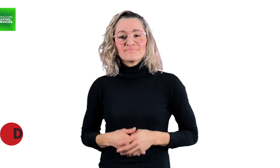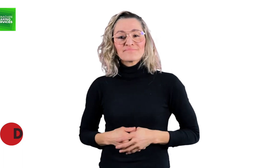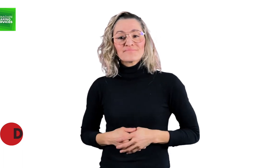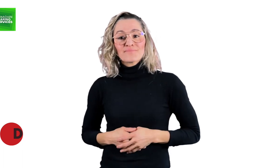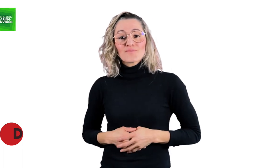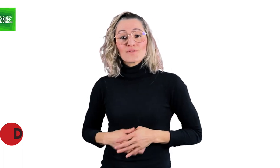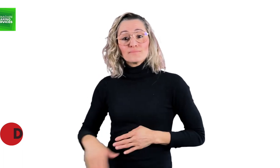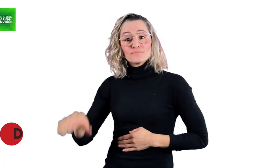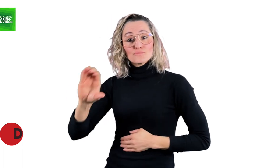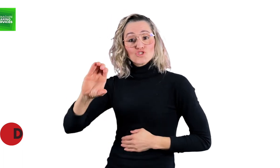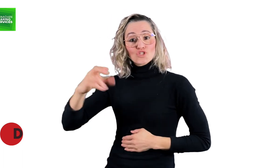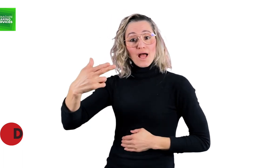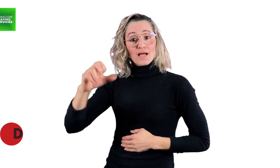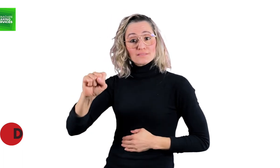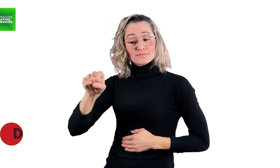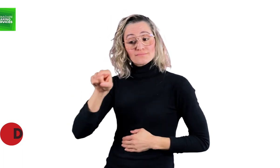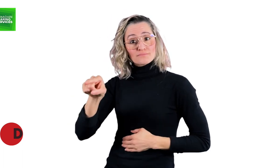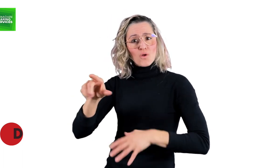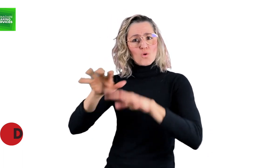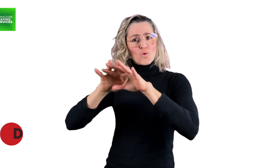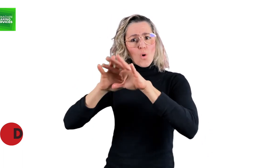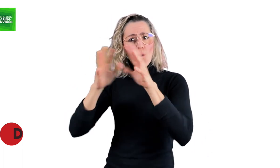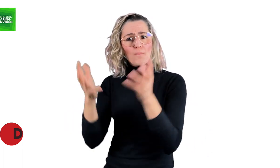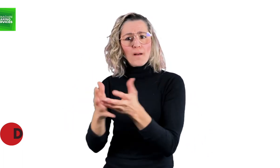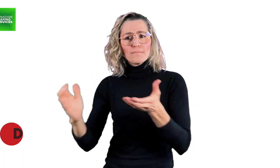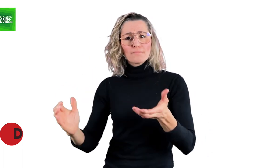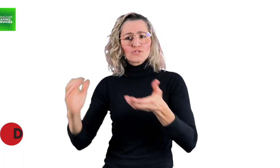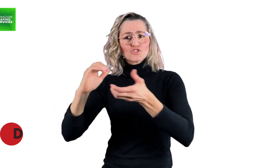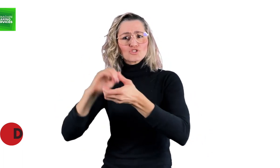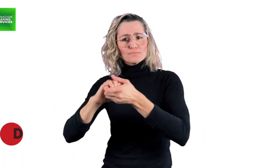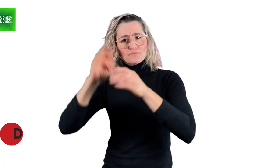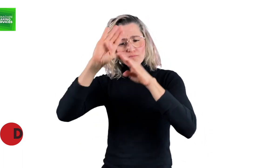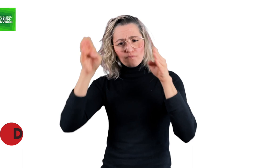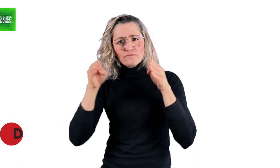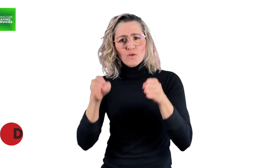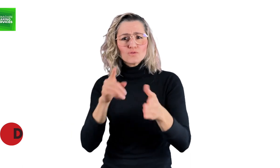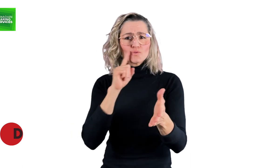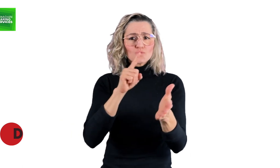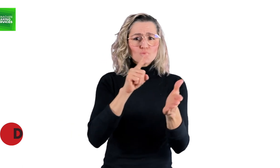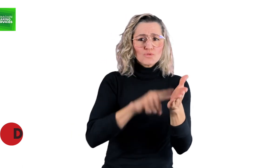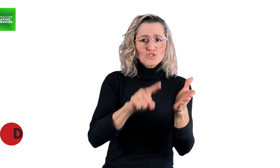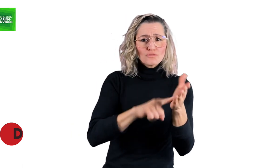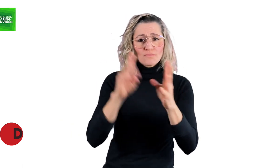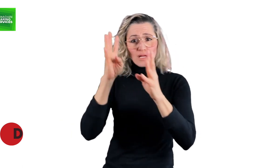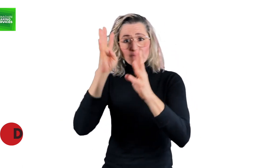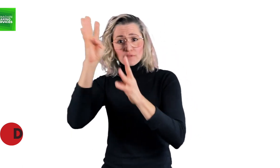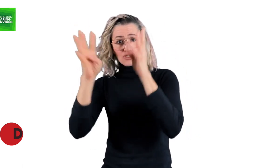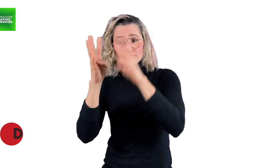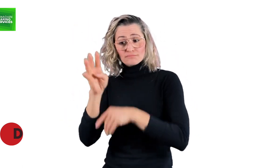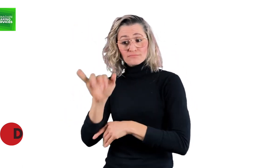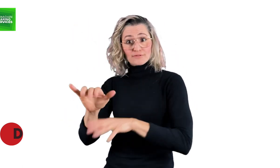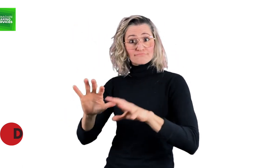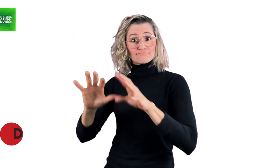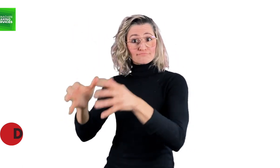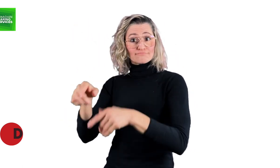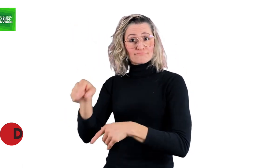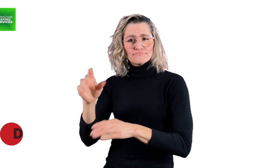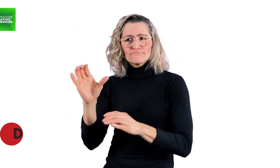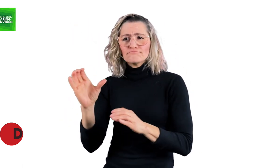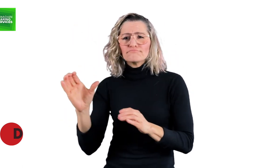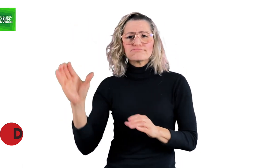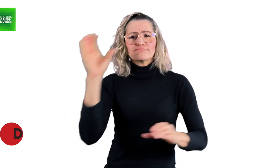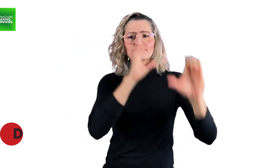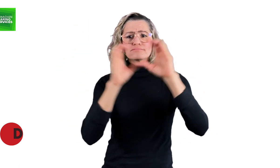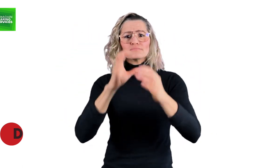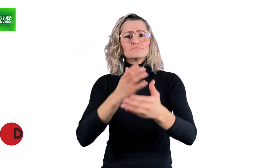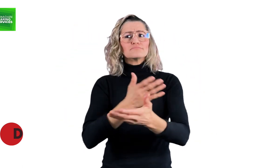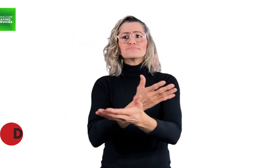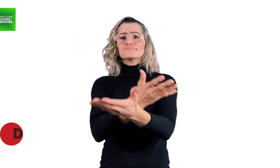for Research & Innovation searches for projects and studies